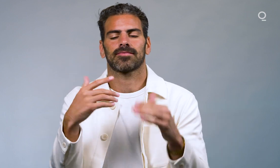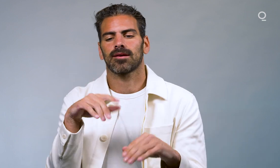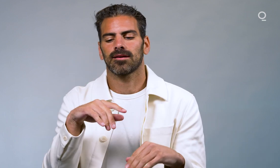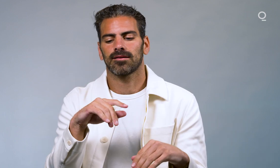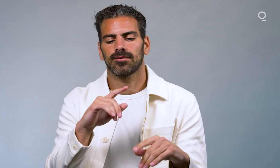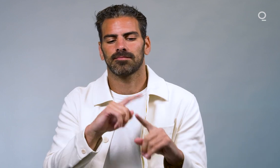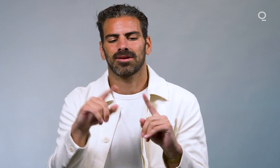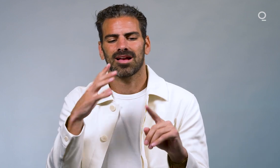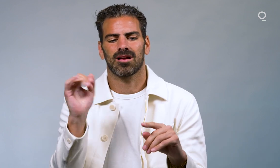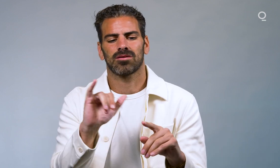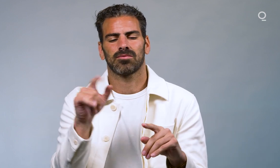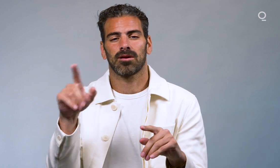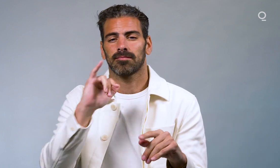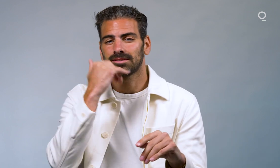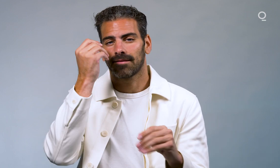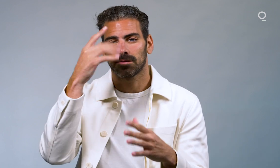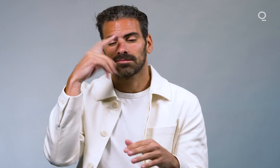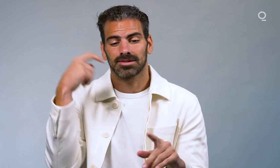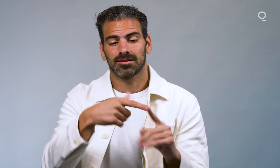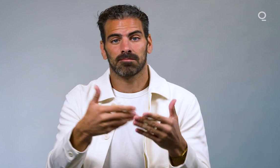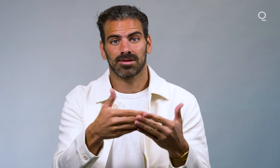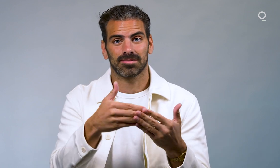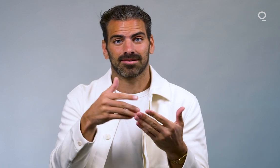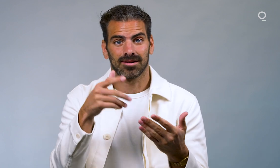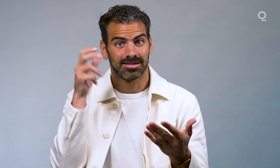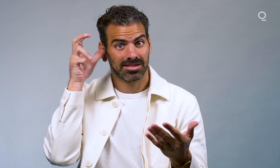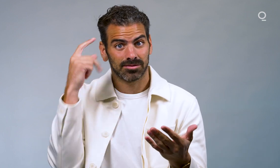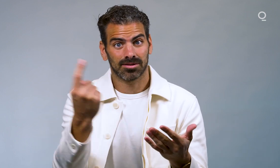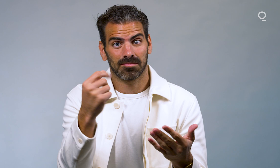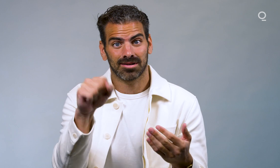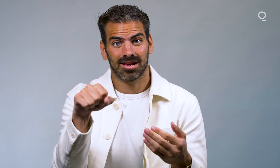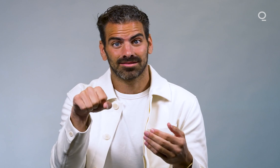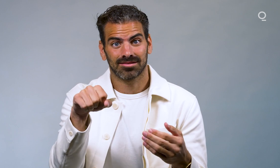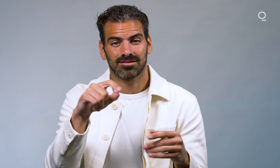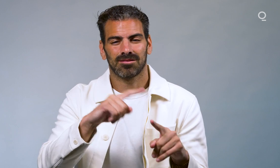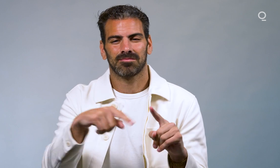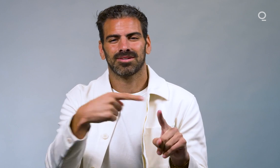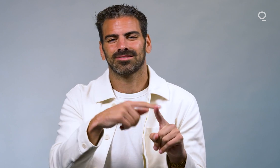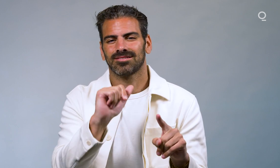when I consider how I go about my day and all of the things that are required for a baby to be able to hear for the